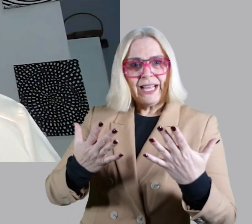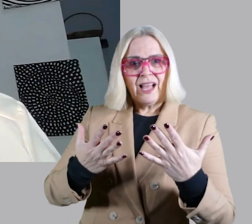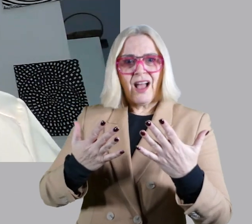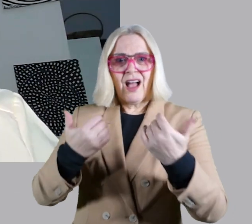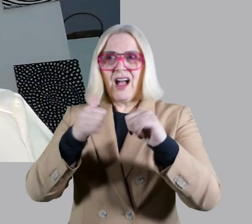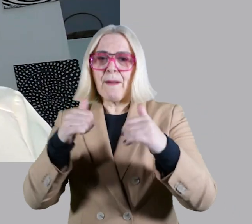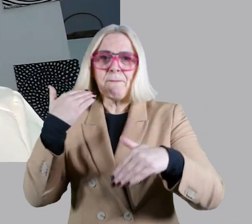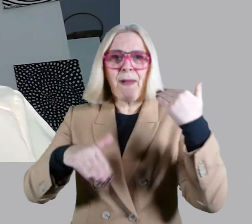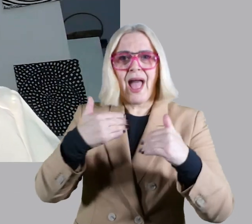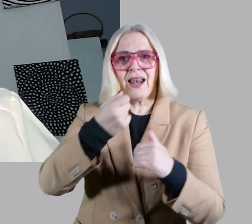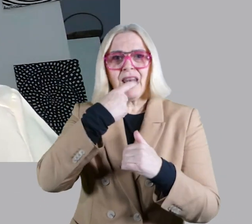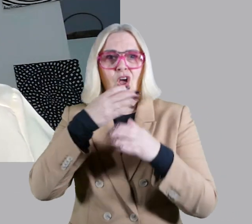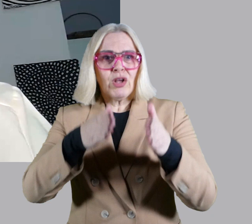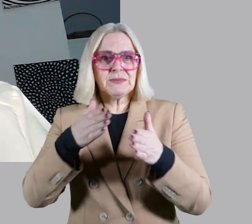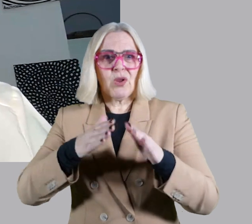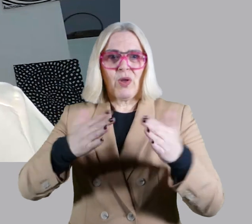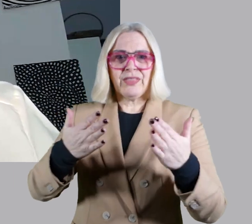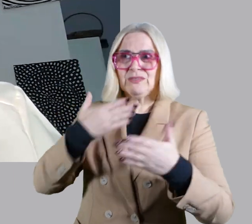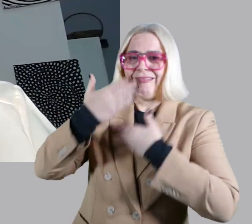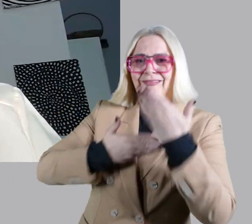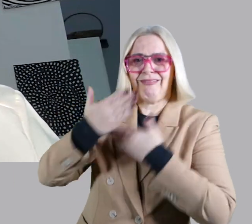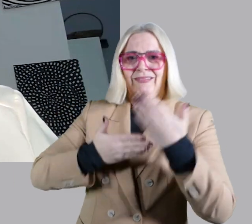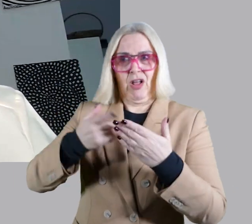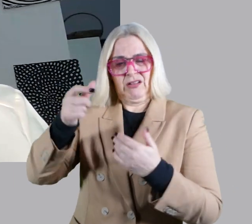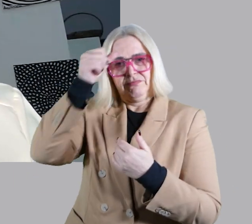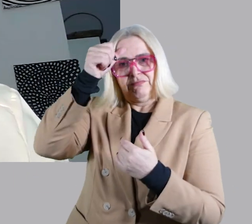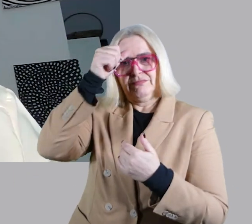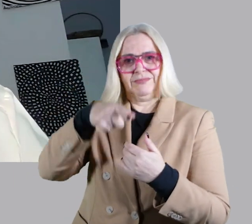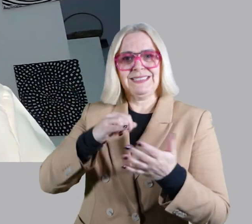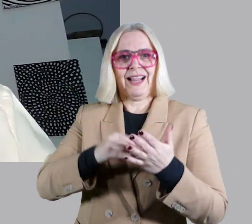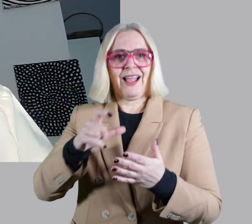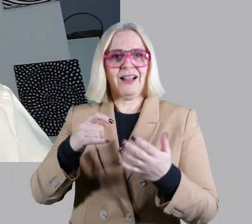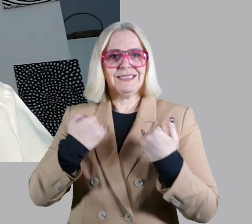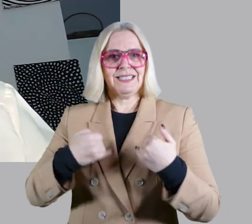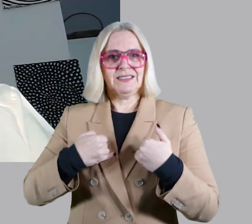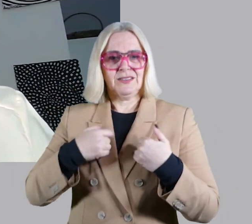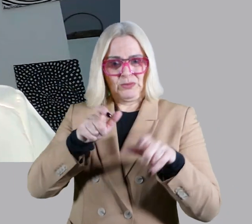to explain because they already know that sickle cell disease, this is what patients need and require.